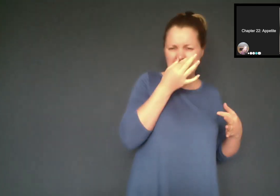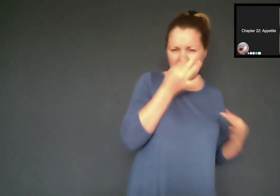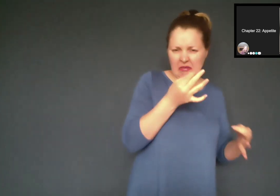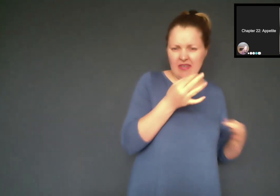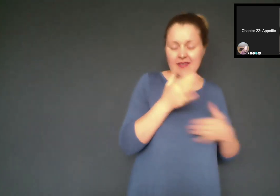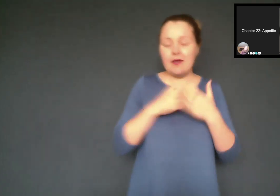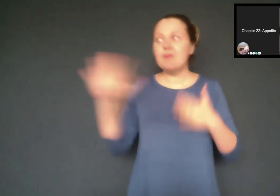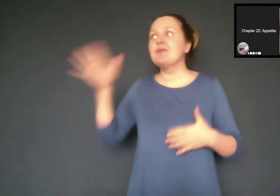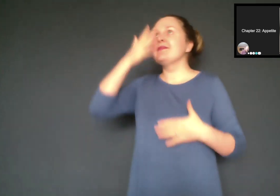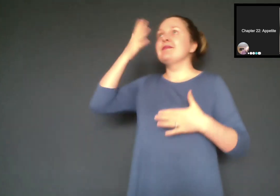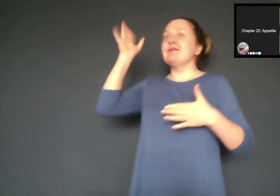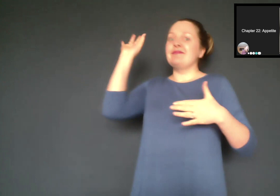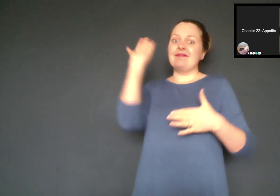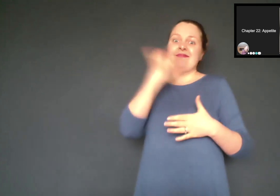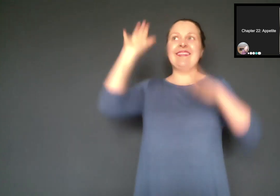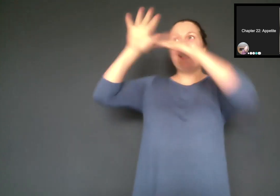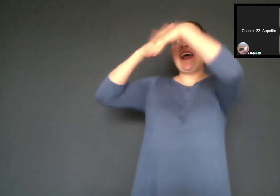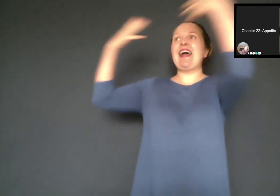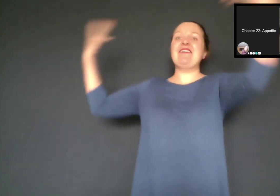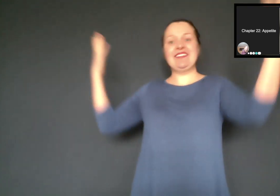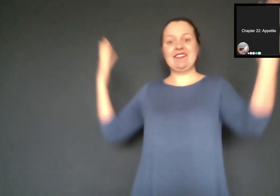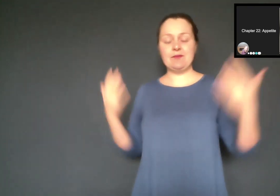even though he knew it was all an illusion he was impressed